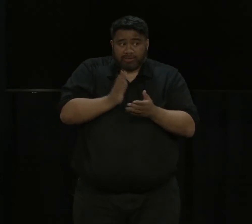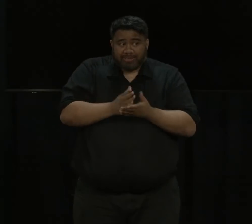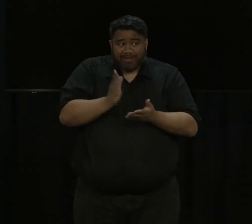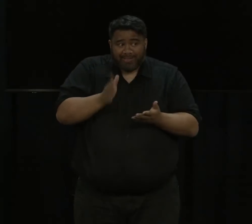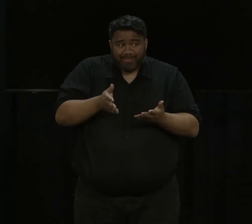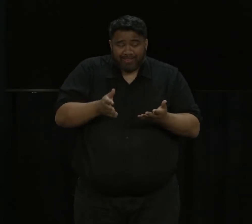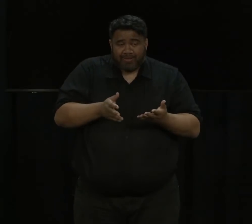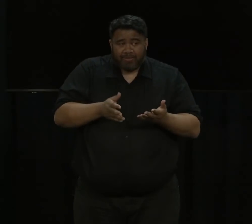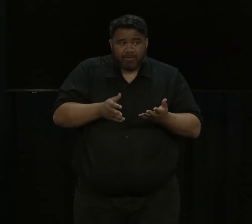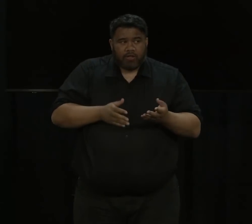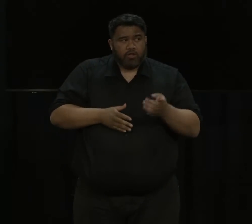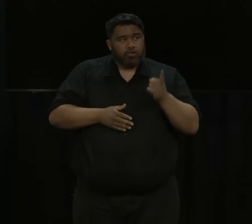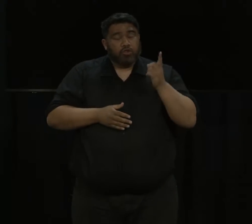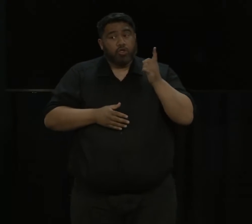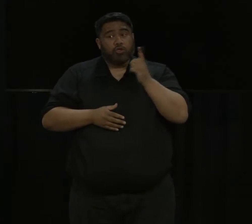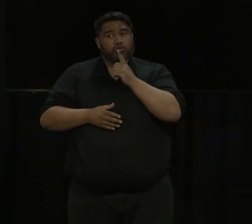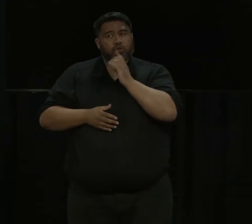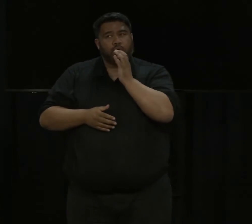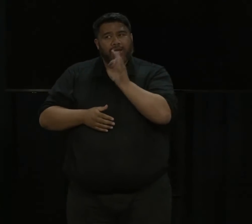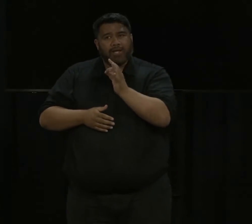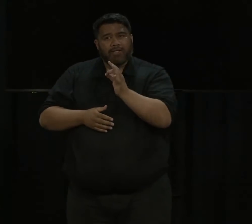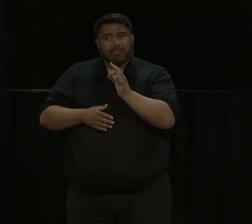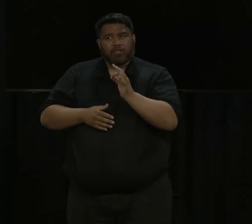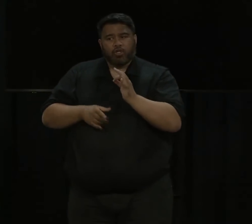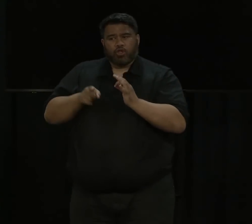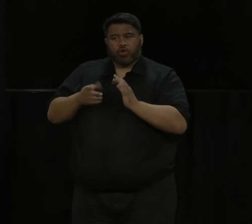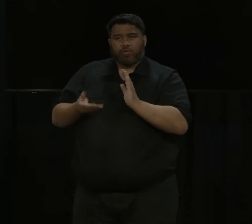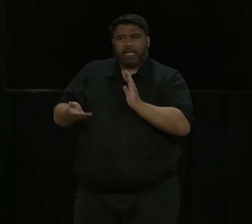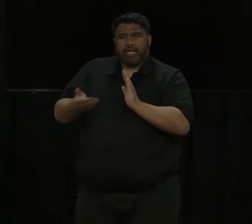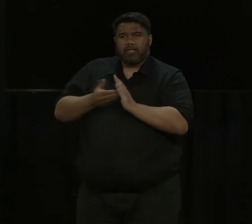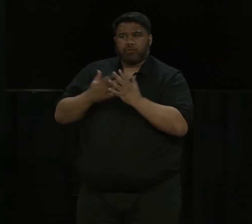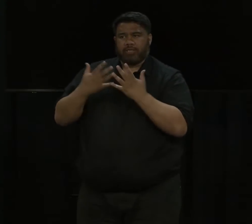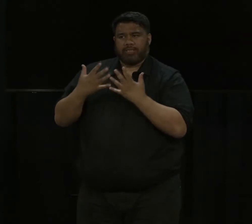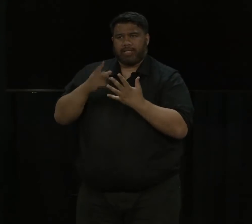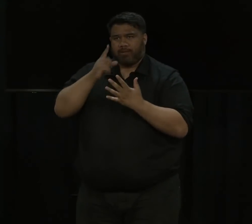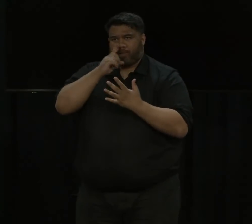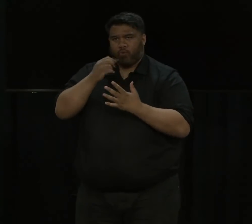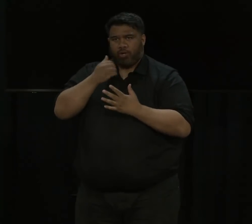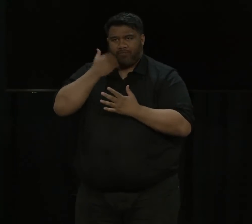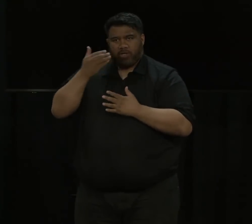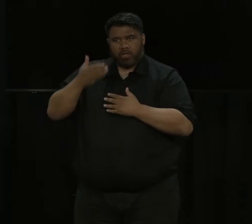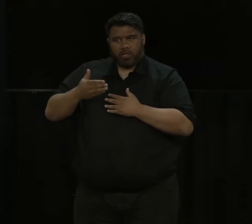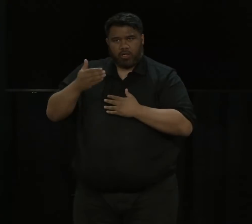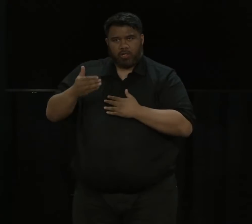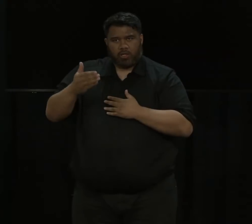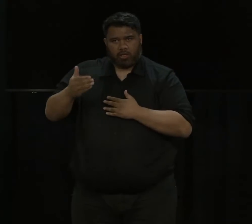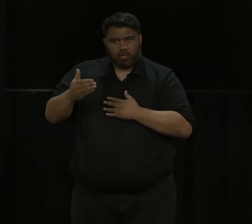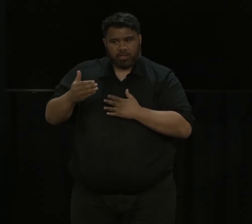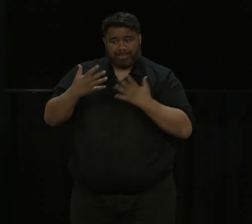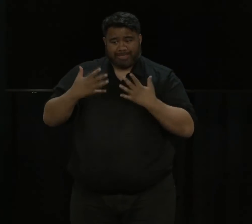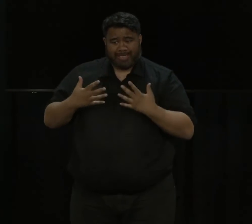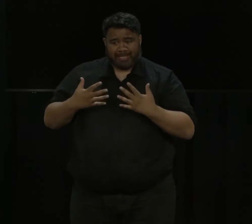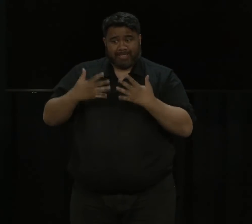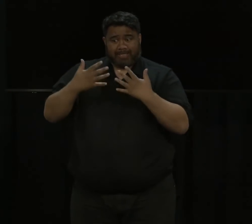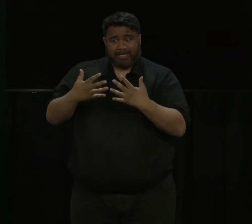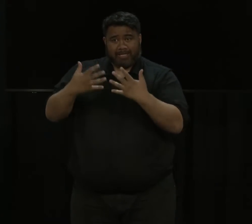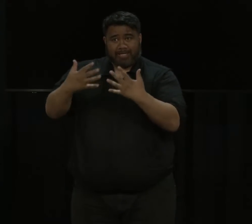increased risk of people being able to travel outside Aucklan, even those fully vaccinated may still become cases and that